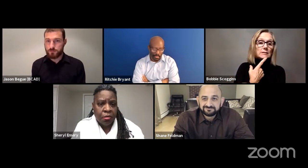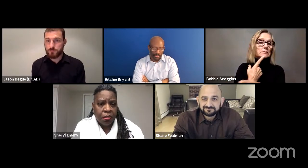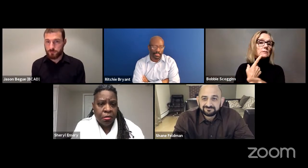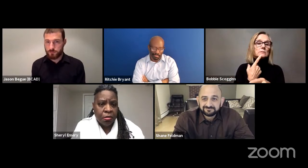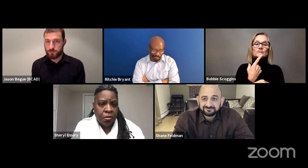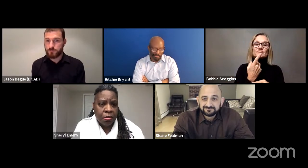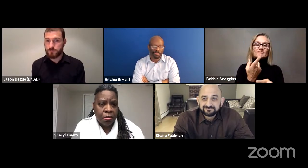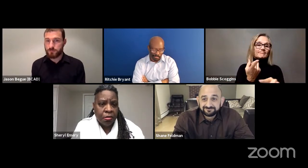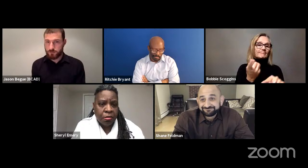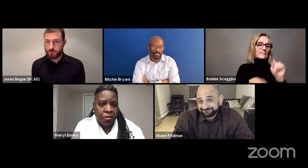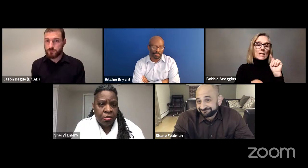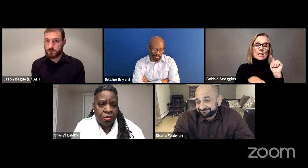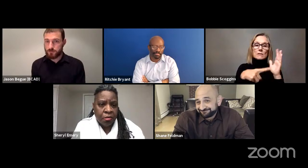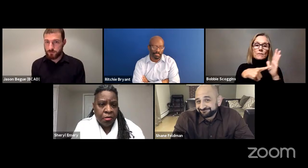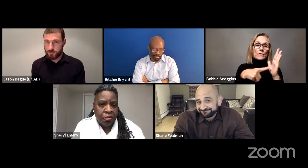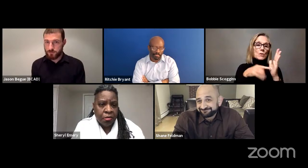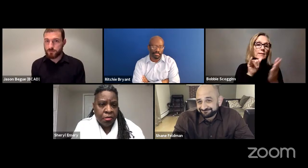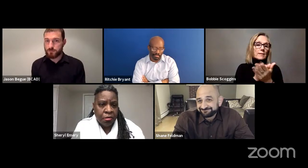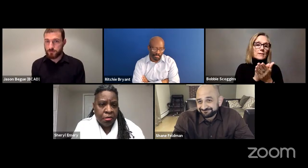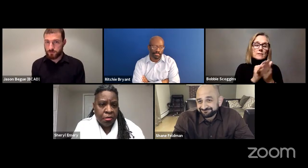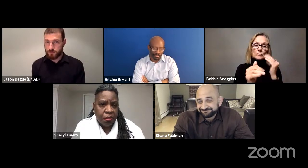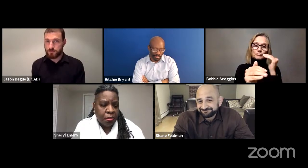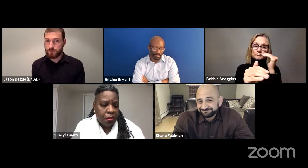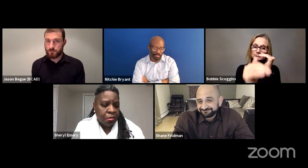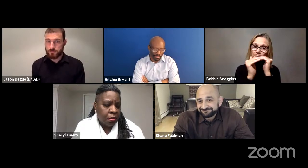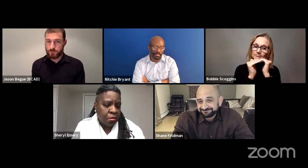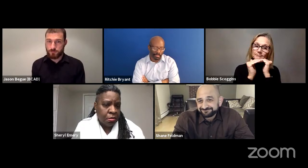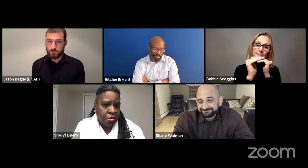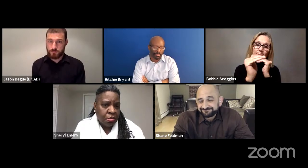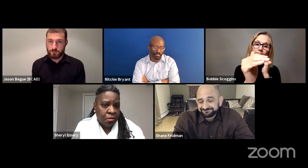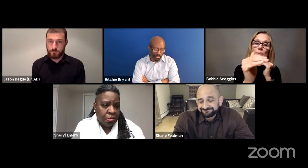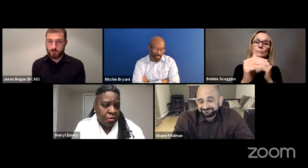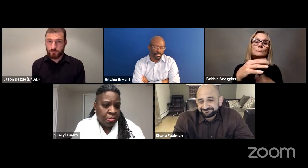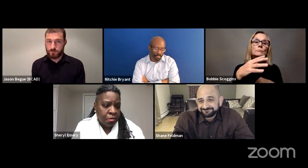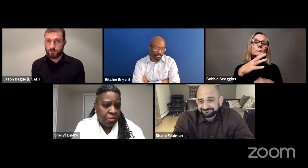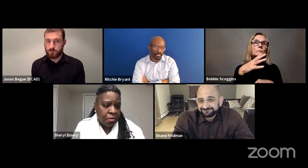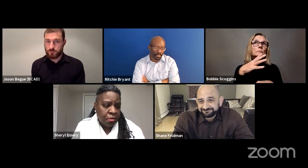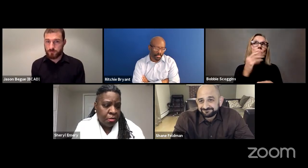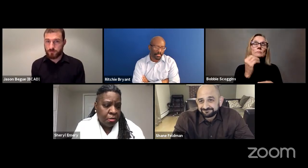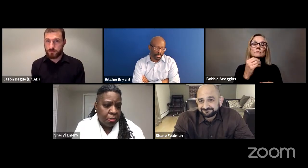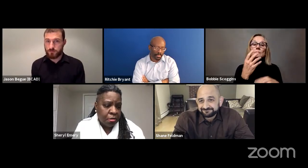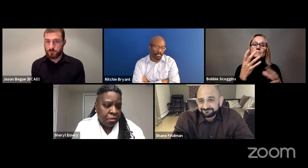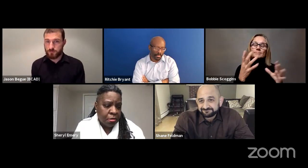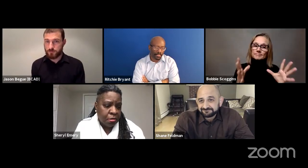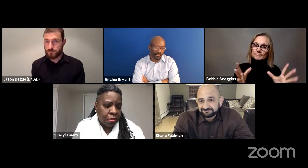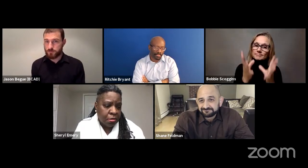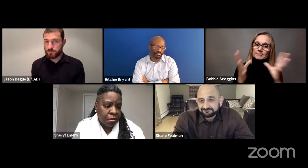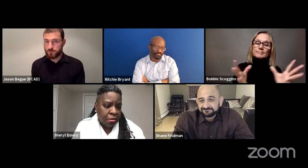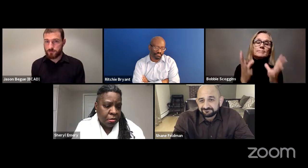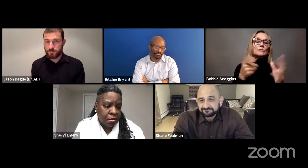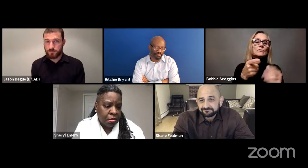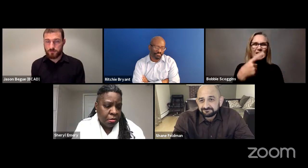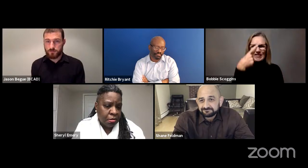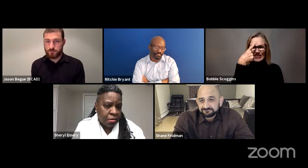established but there's no oversight, it will collapse. It must be stable. You must be vigilant.